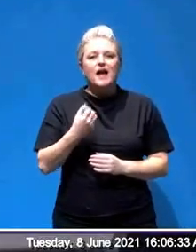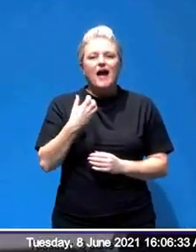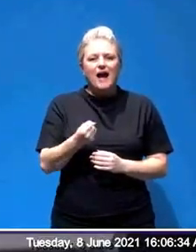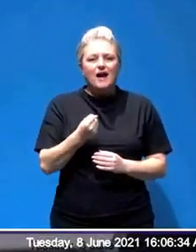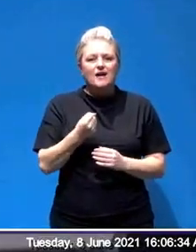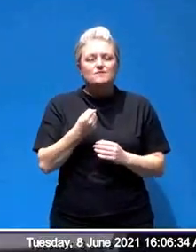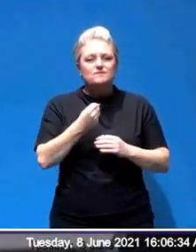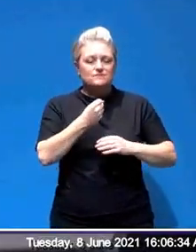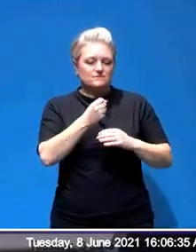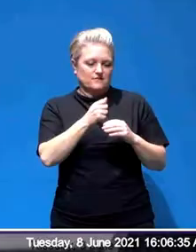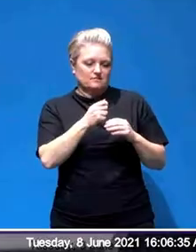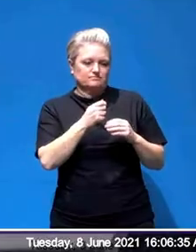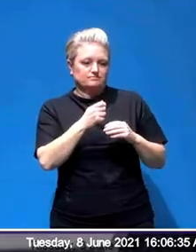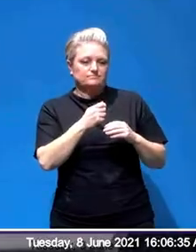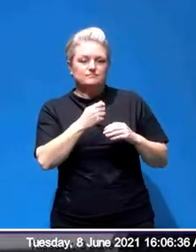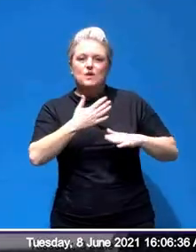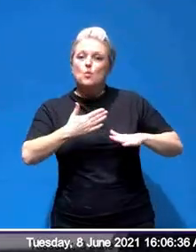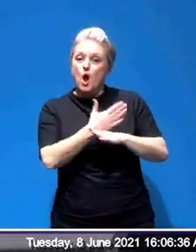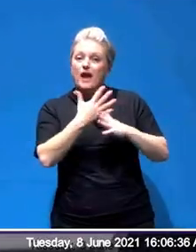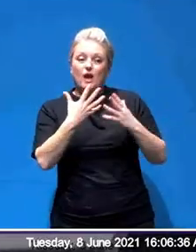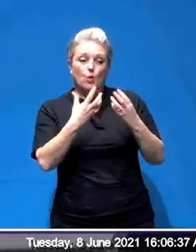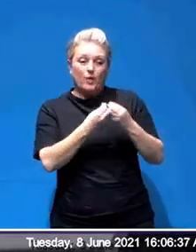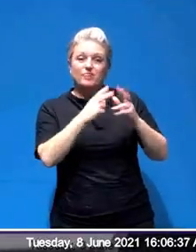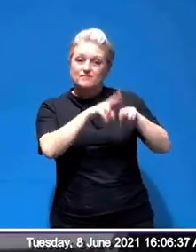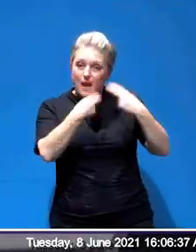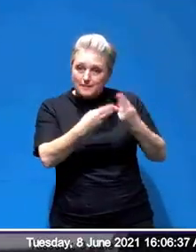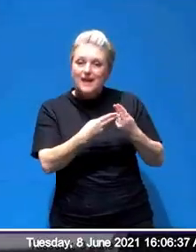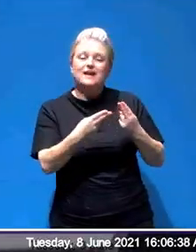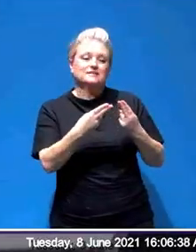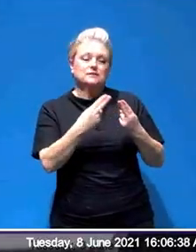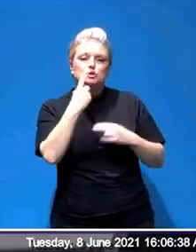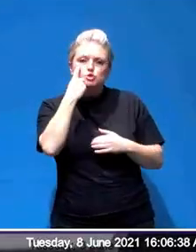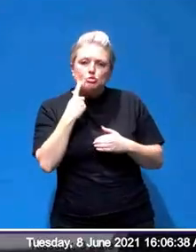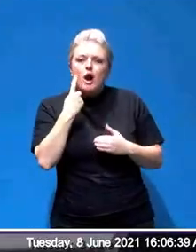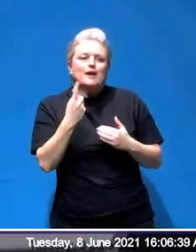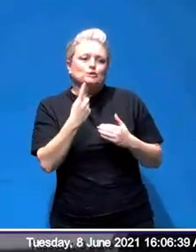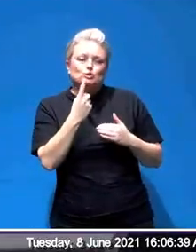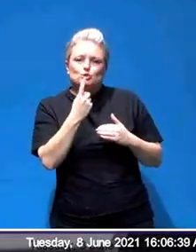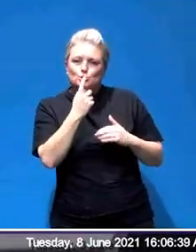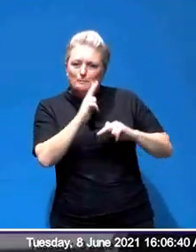working with the staff within each house in developing capacity and accessing